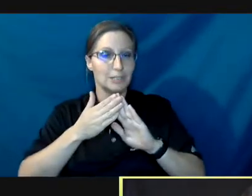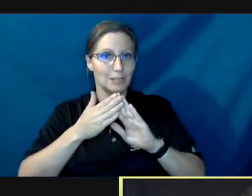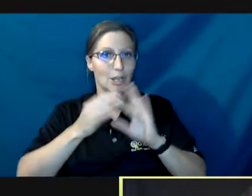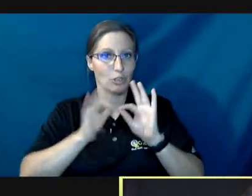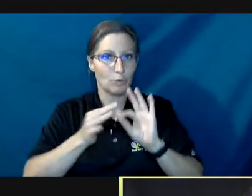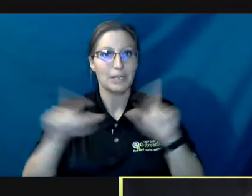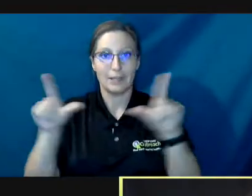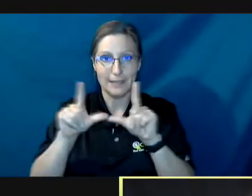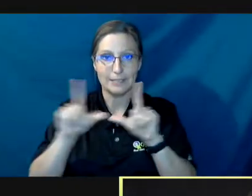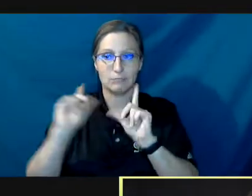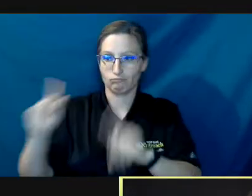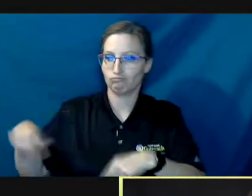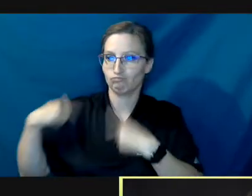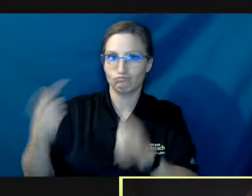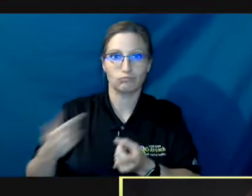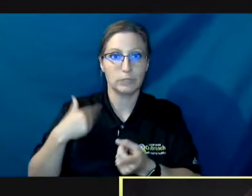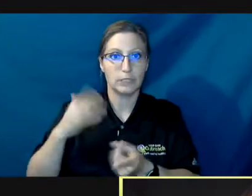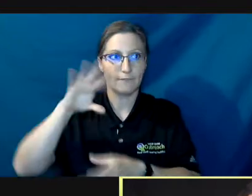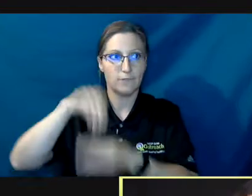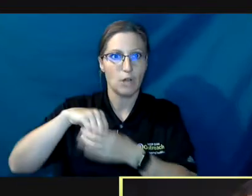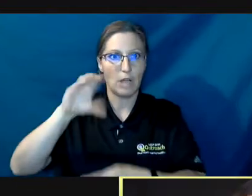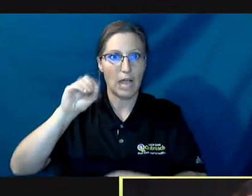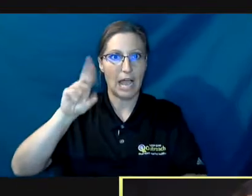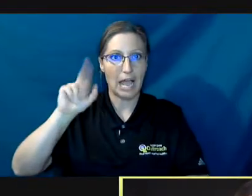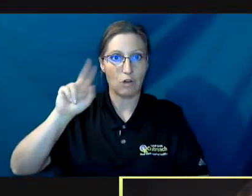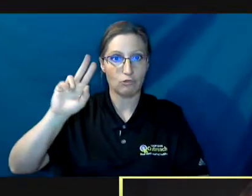I have been a part of Outreach since 2018